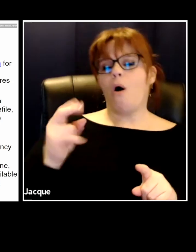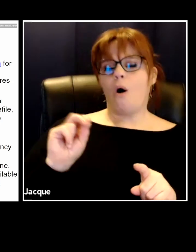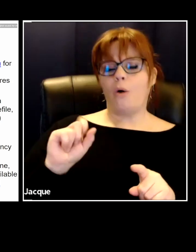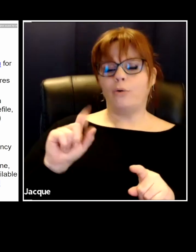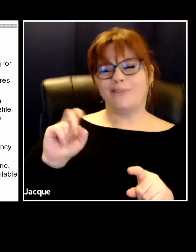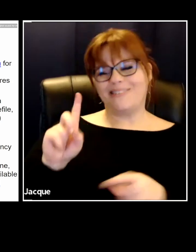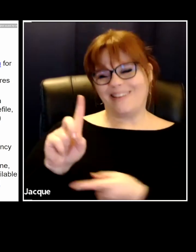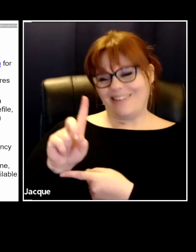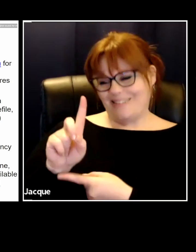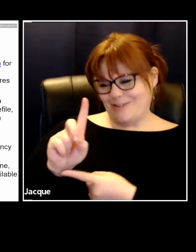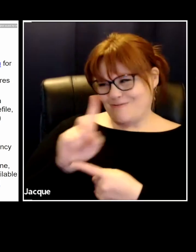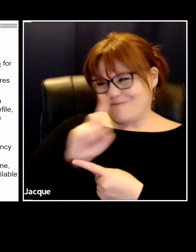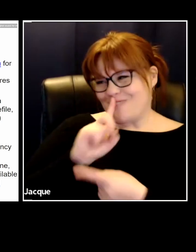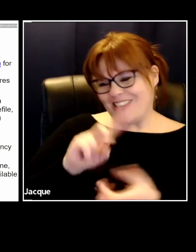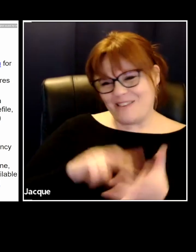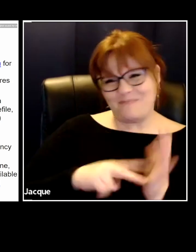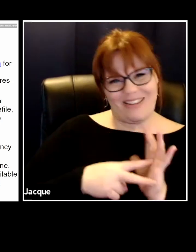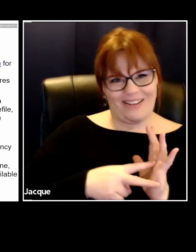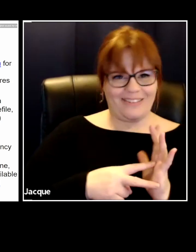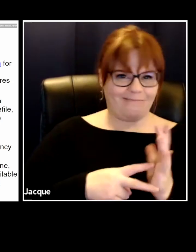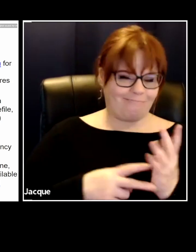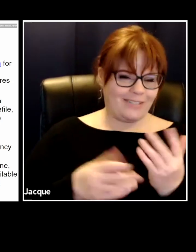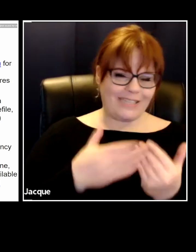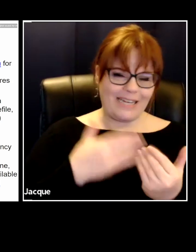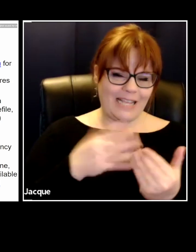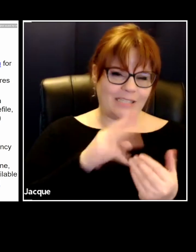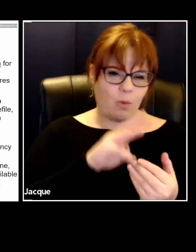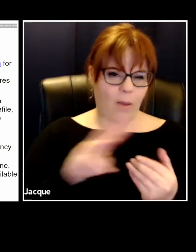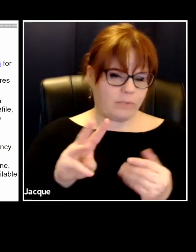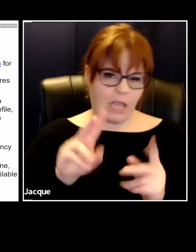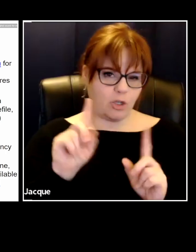an easy website to go to into your browser. You don't need to install anything but it's actually